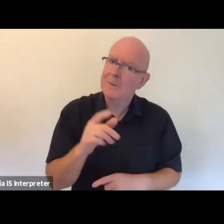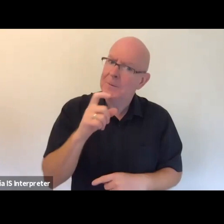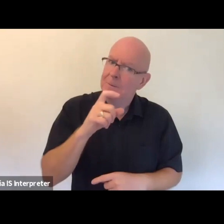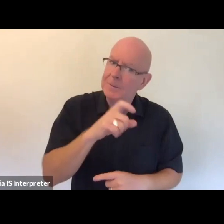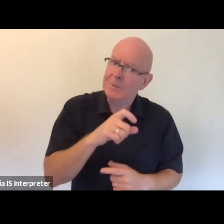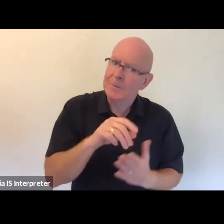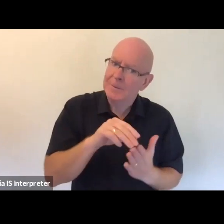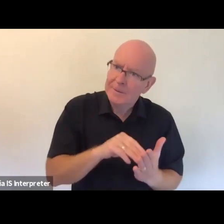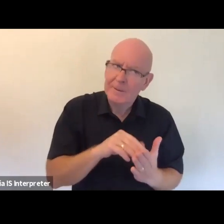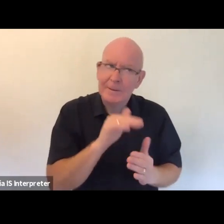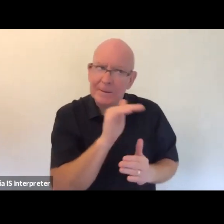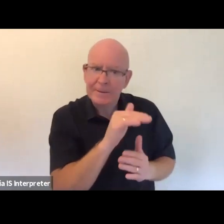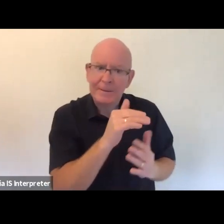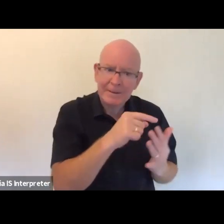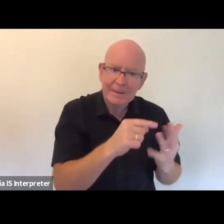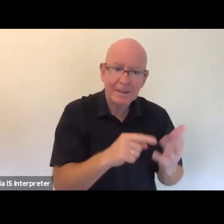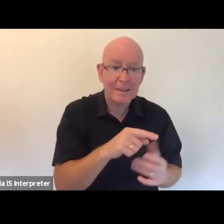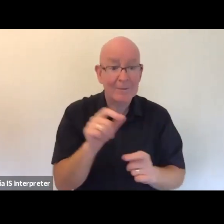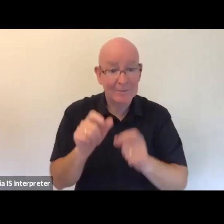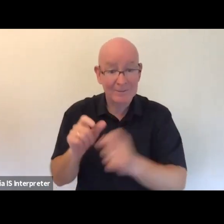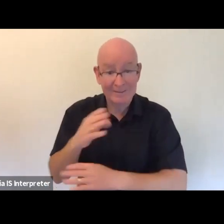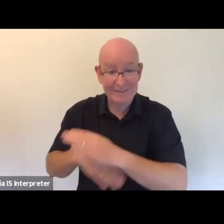They have to have… you know,